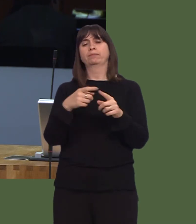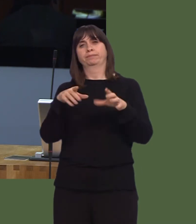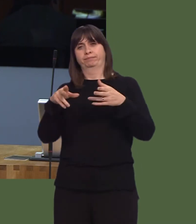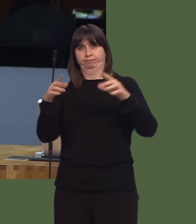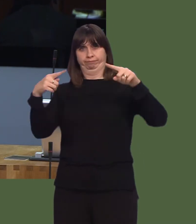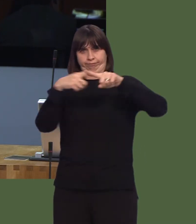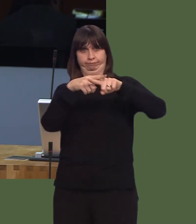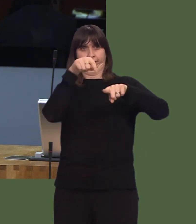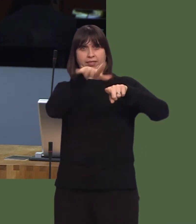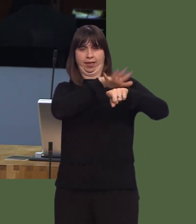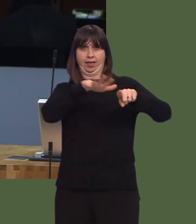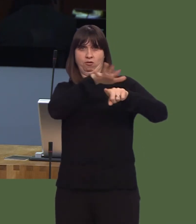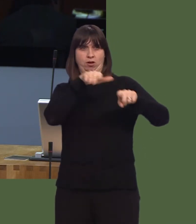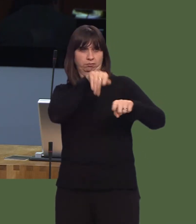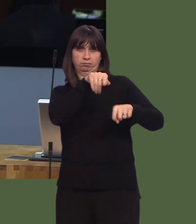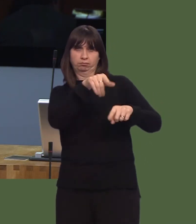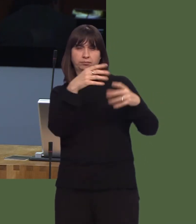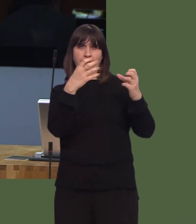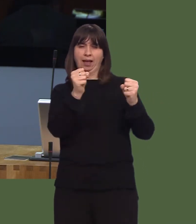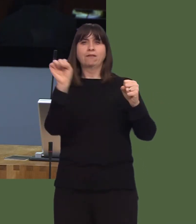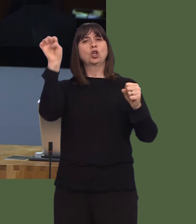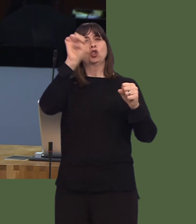This is designated as a major European network road.